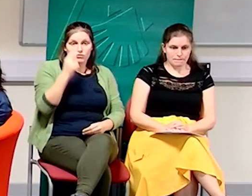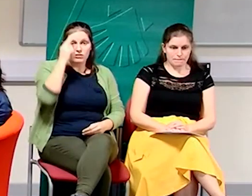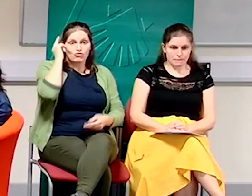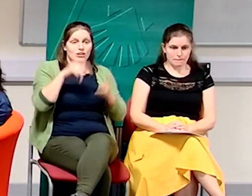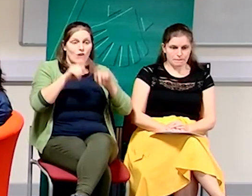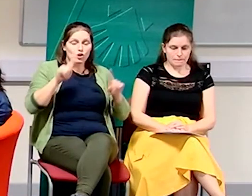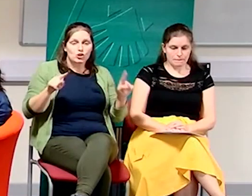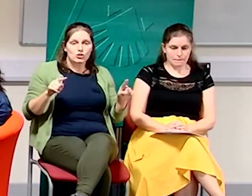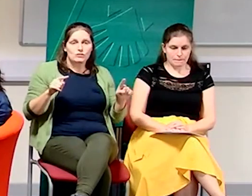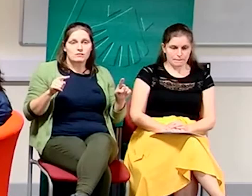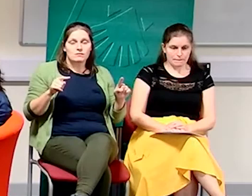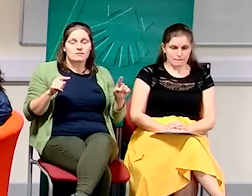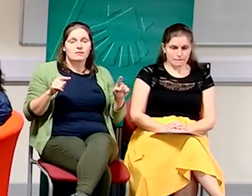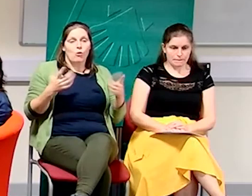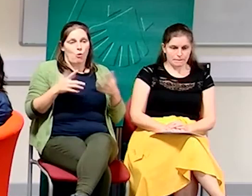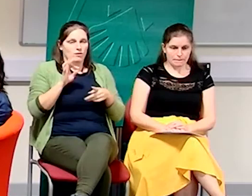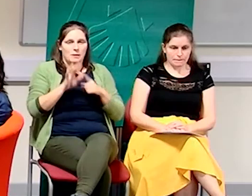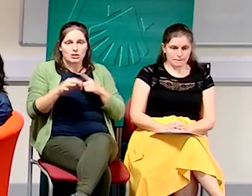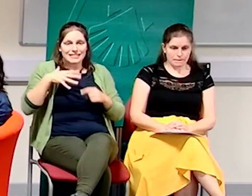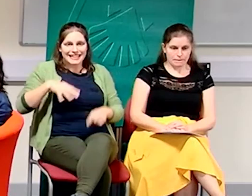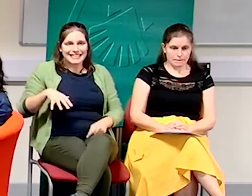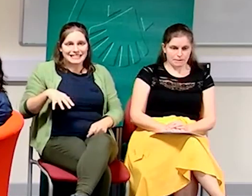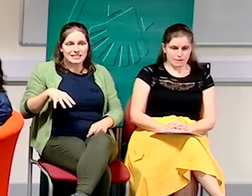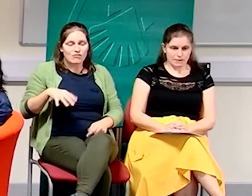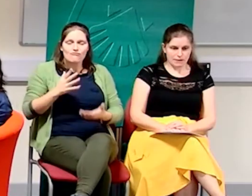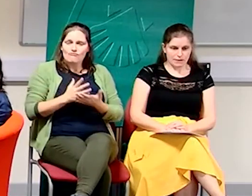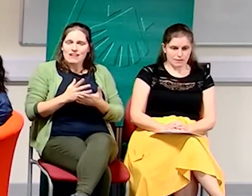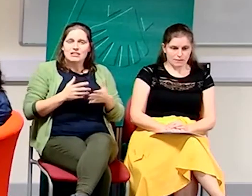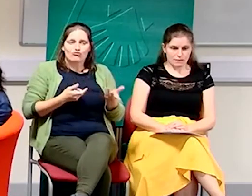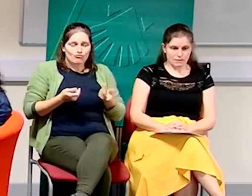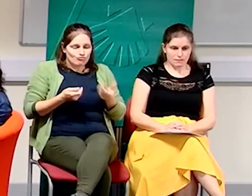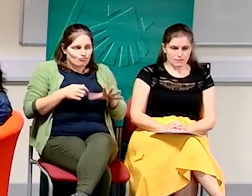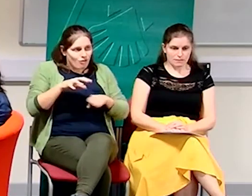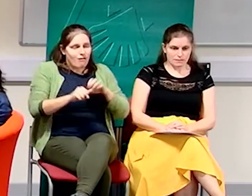children young people or special needs really struggle with isolation and in a way everyone